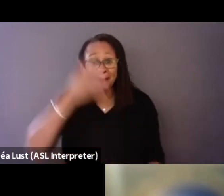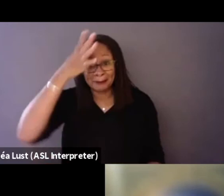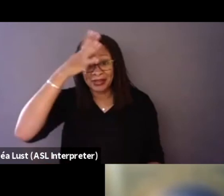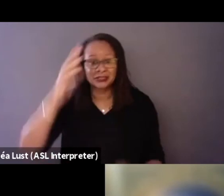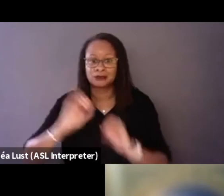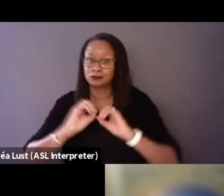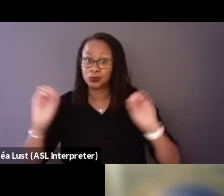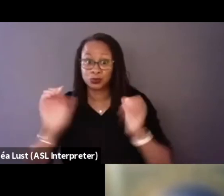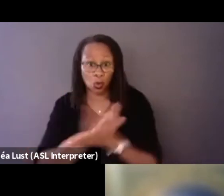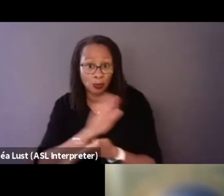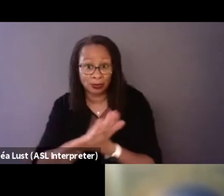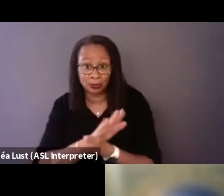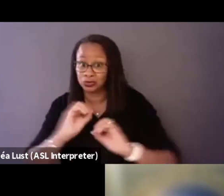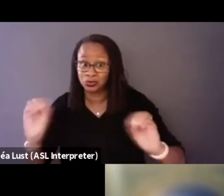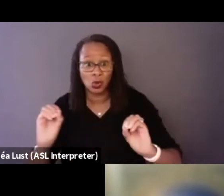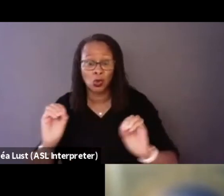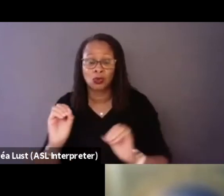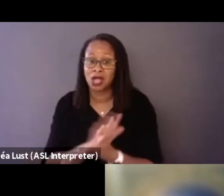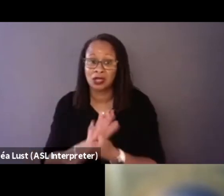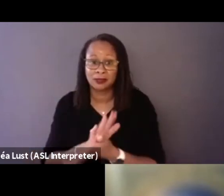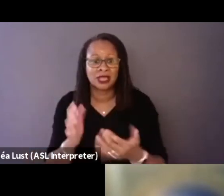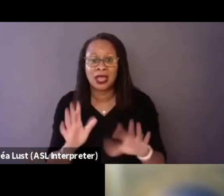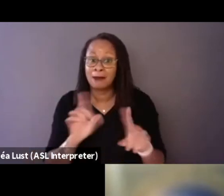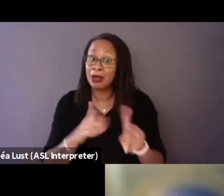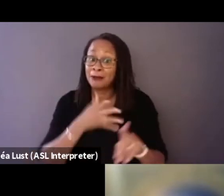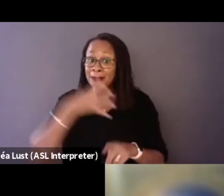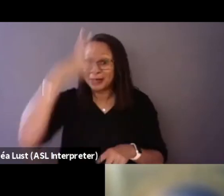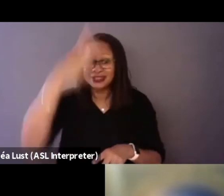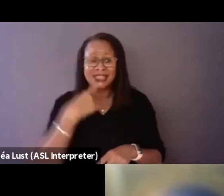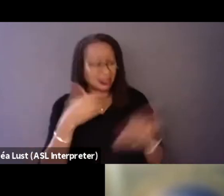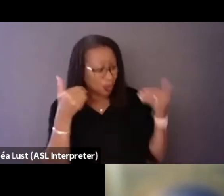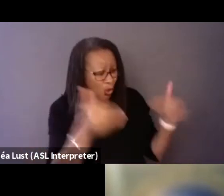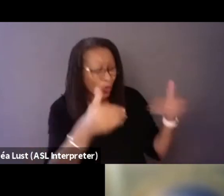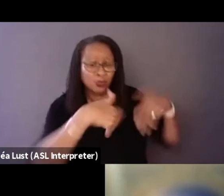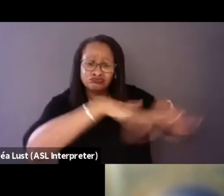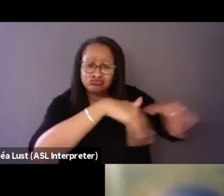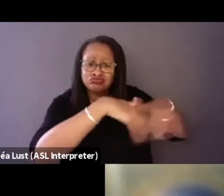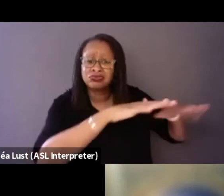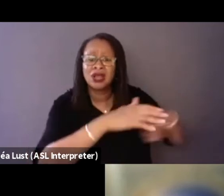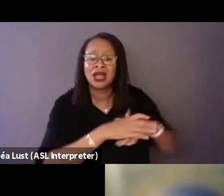So they were like, "Do not let us stop you, go ahead. If this is gonna take you further in life,